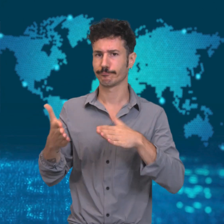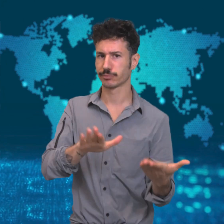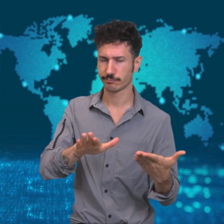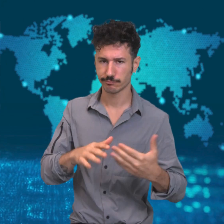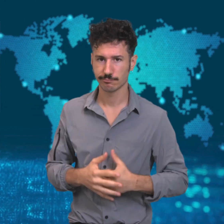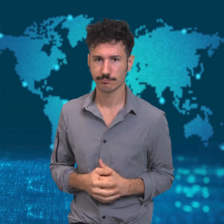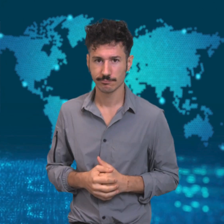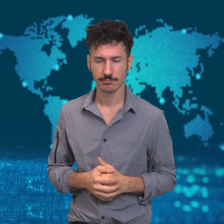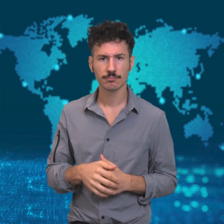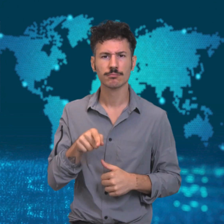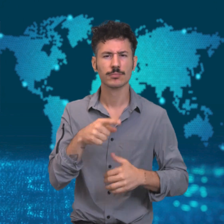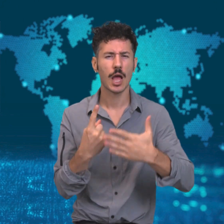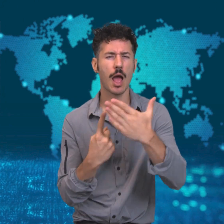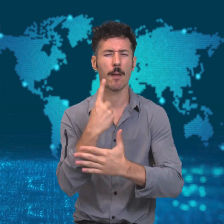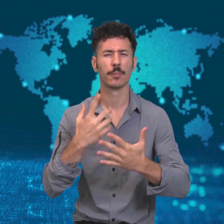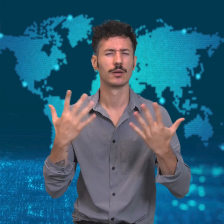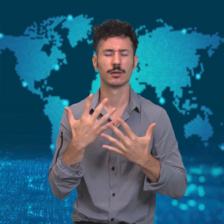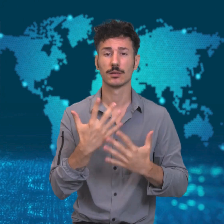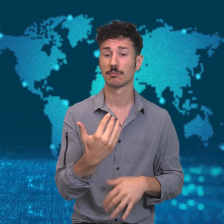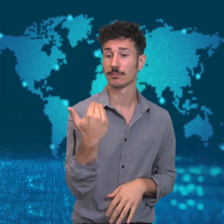a disco bar in Peru.